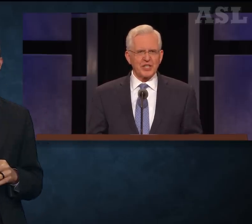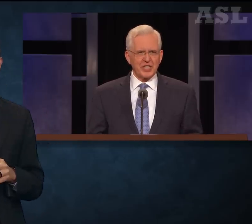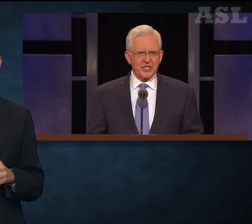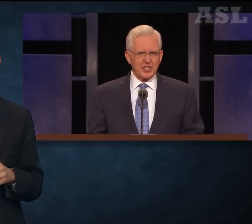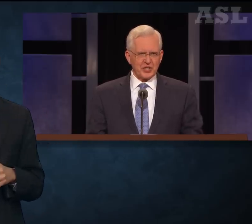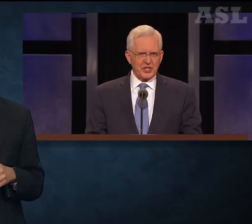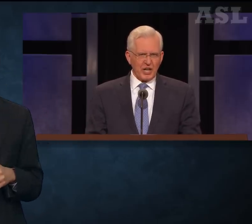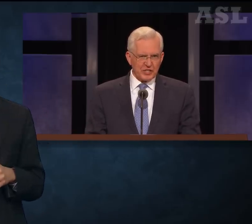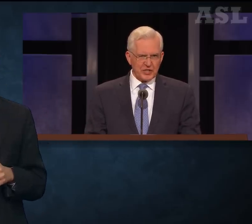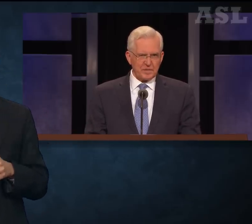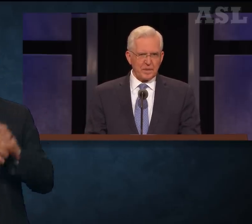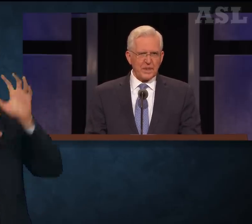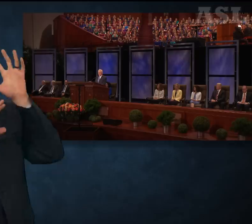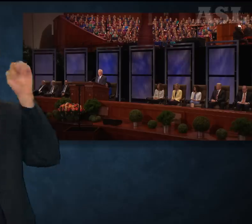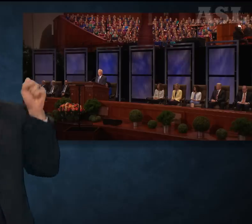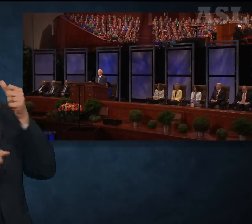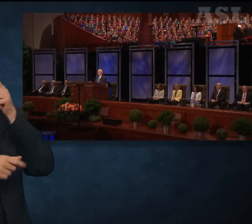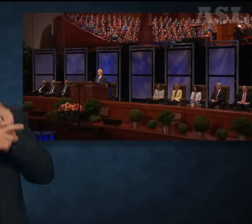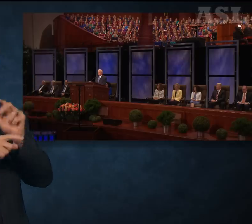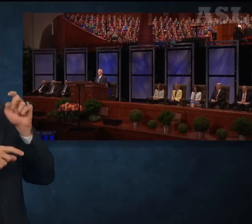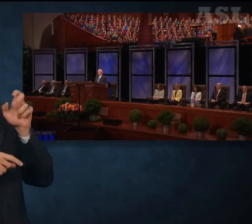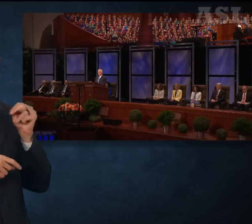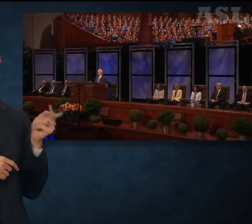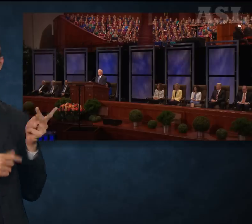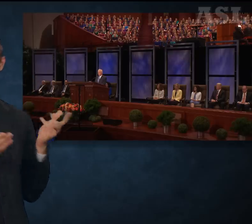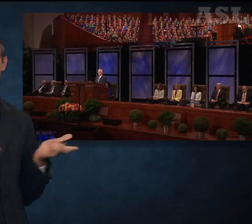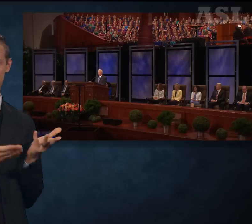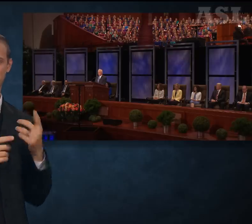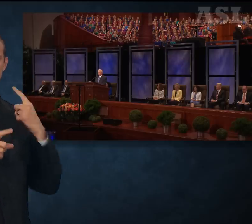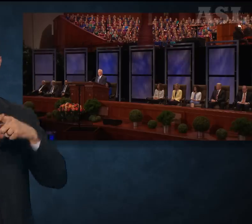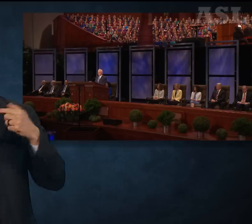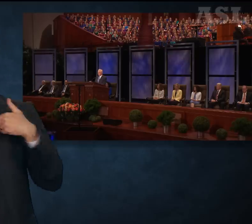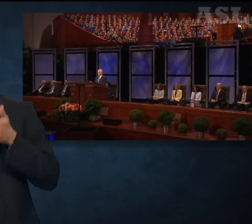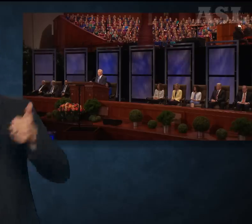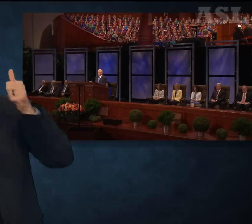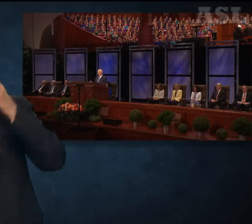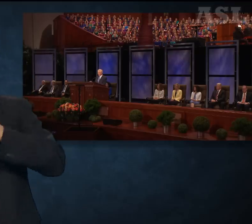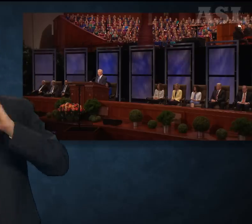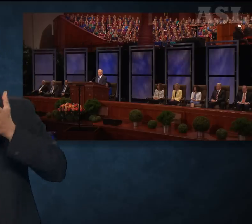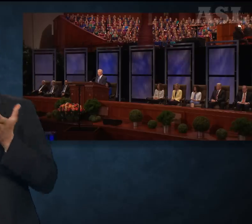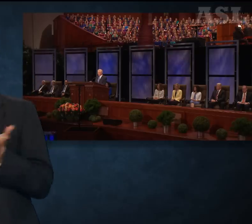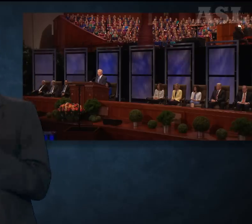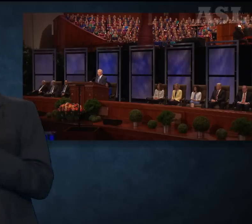IN ADDITION TO PRESIDENT AND